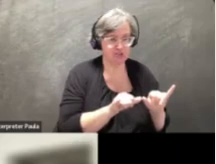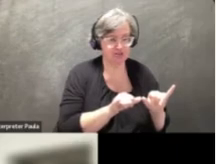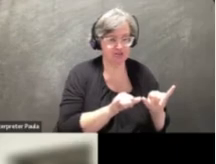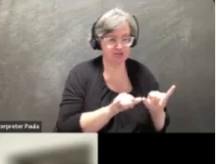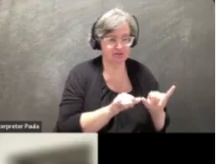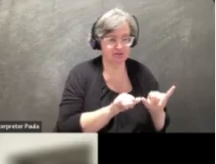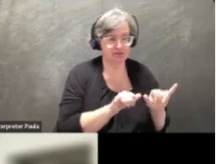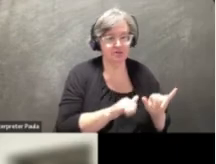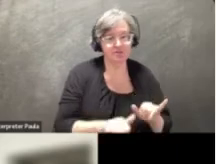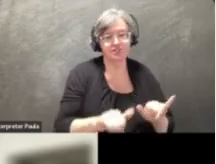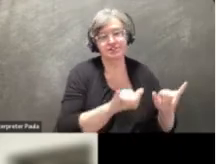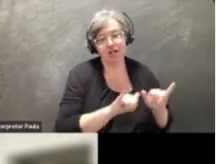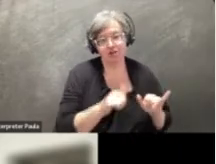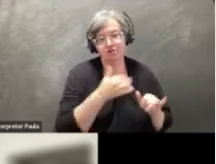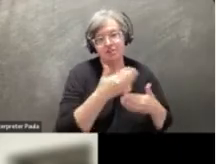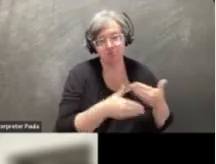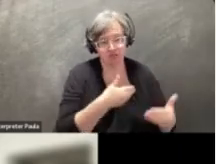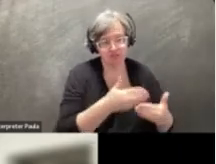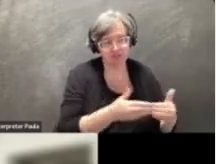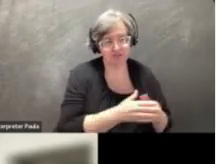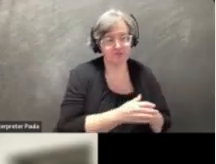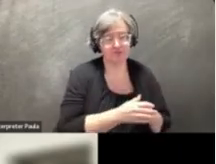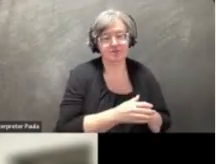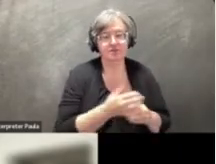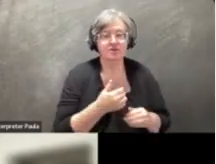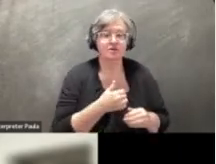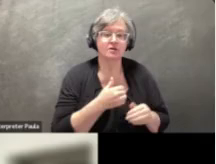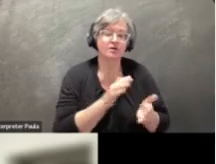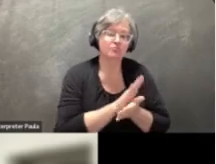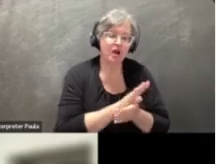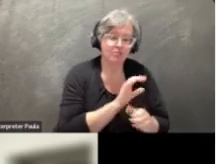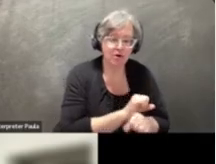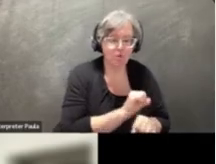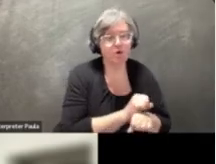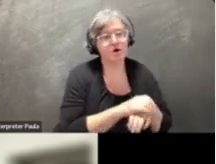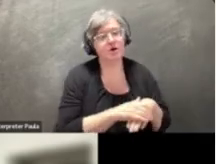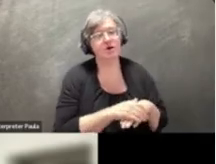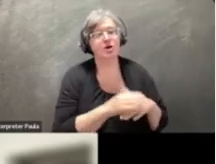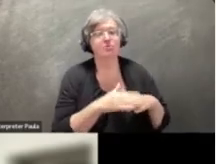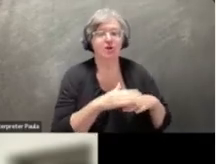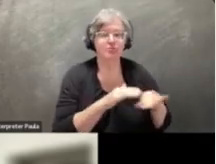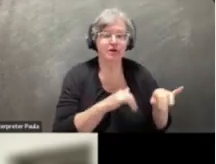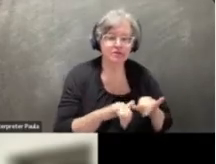standards and process, we look at paperwork compliance, we look at minimal standards, where they're viewed as a ceiling